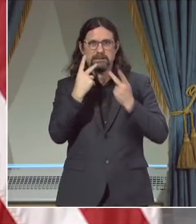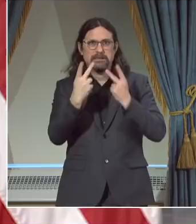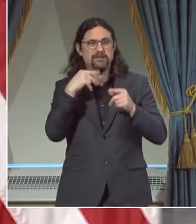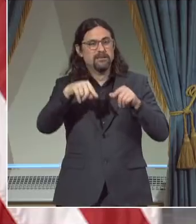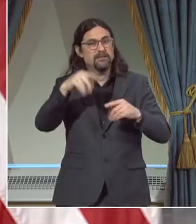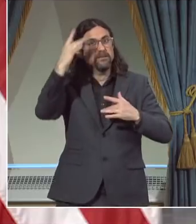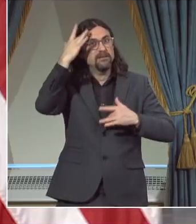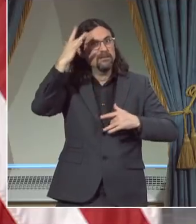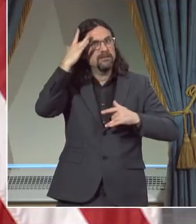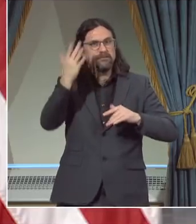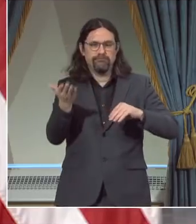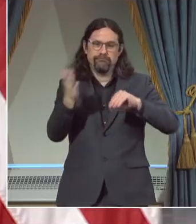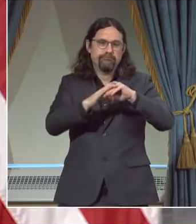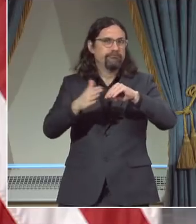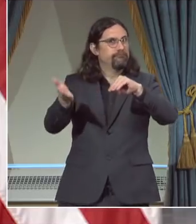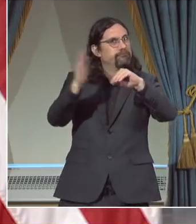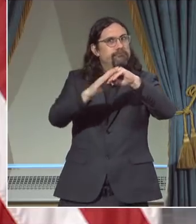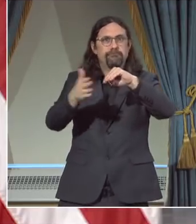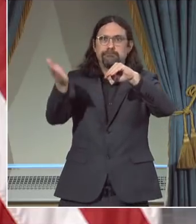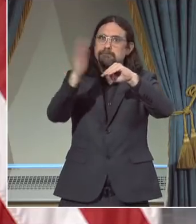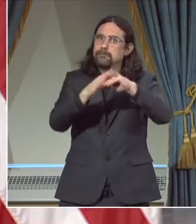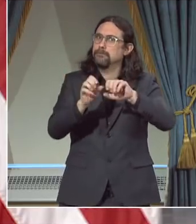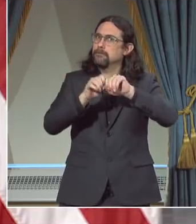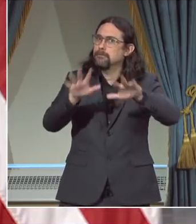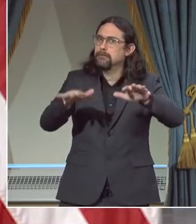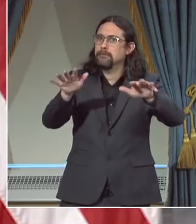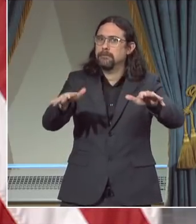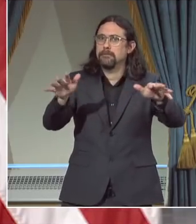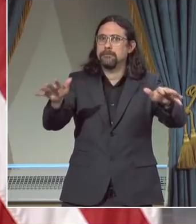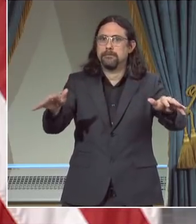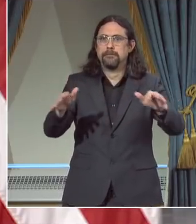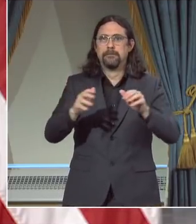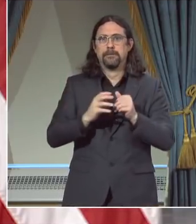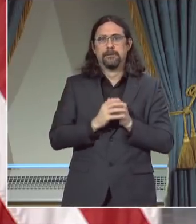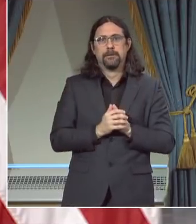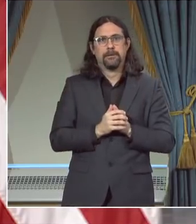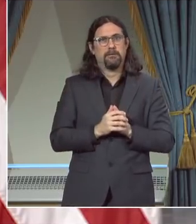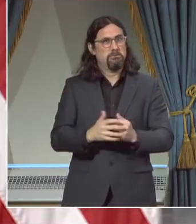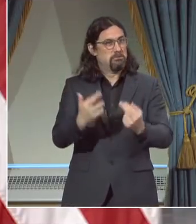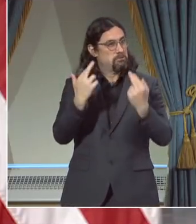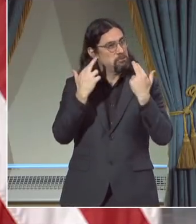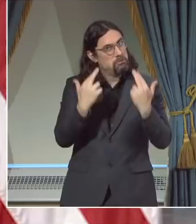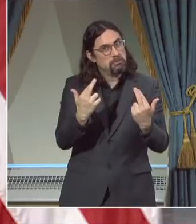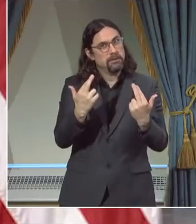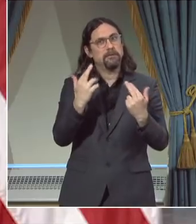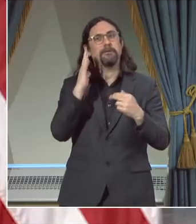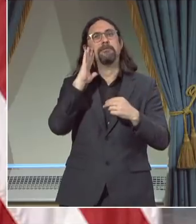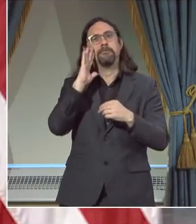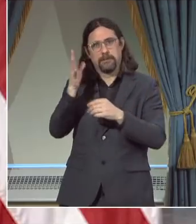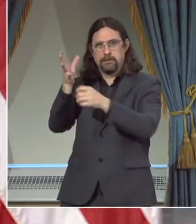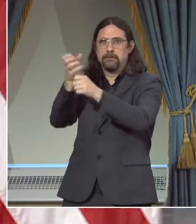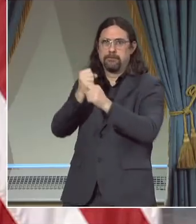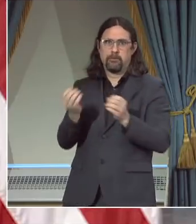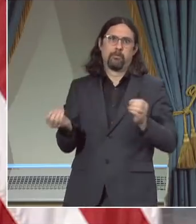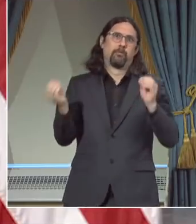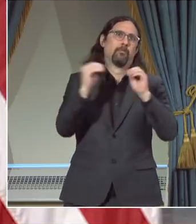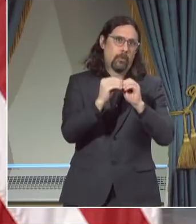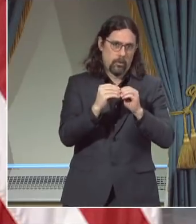SEEN SUCH MOVEMENT WITH THIS DISEASE. WEHA VEO T BE READY FOR ALL EVENTUALITIES.